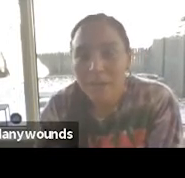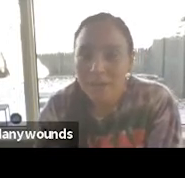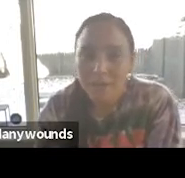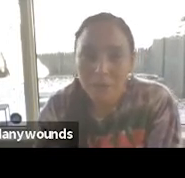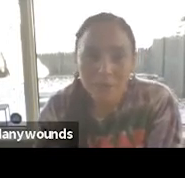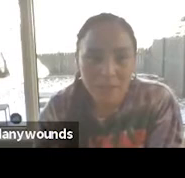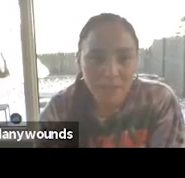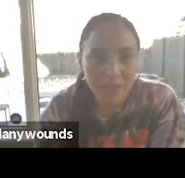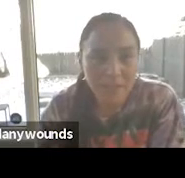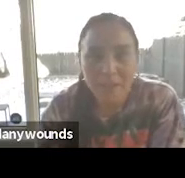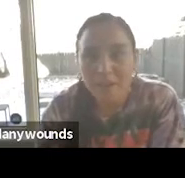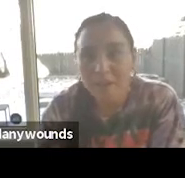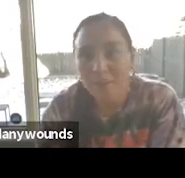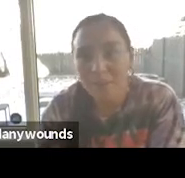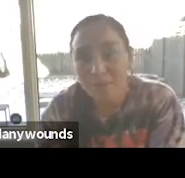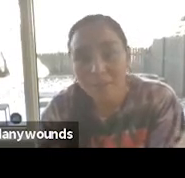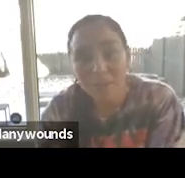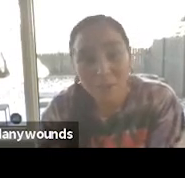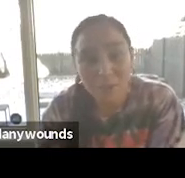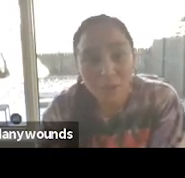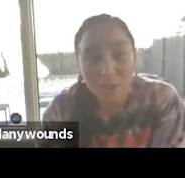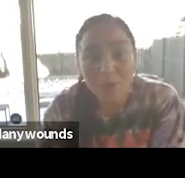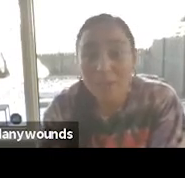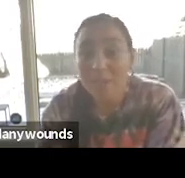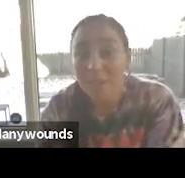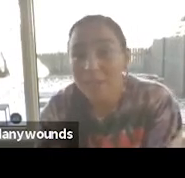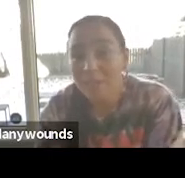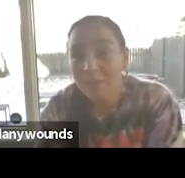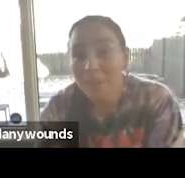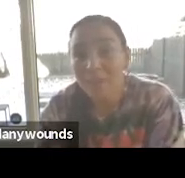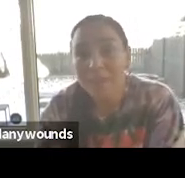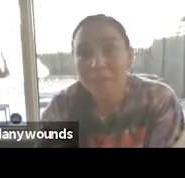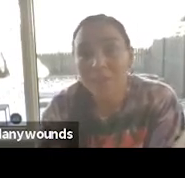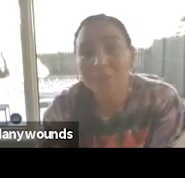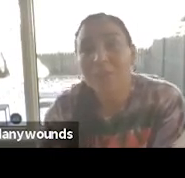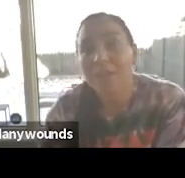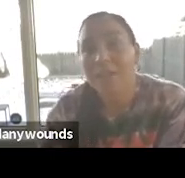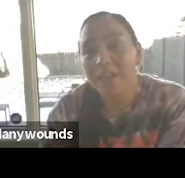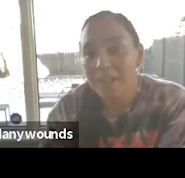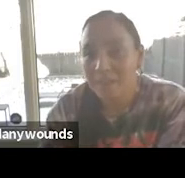and sort of like what you've done. So with the Indigenous-led spiral, I'd like to invite Kelli